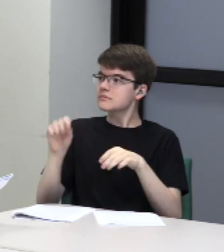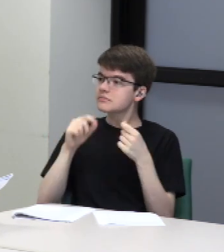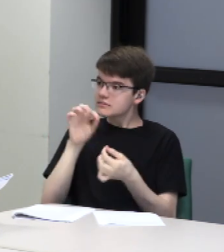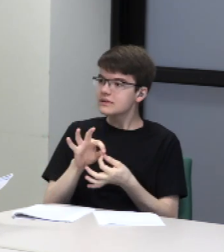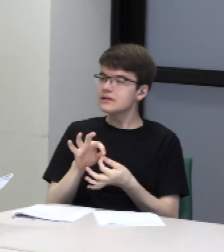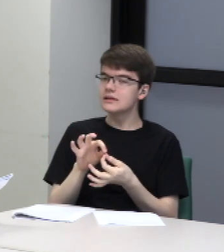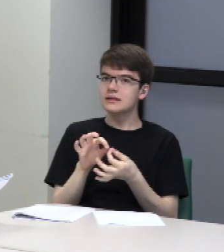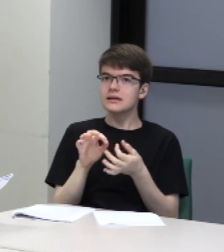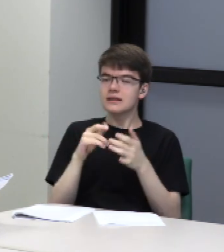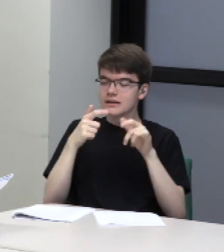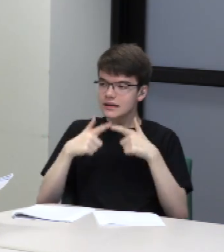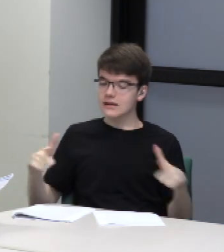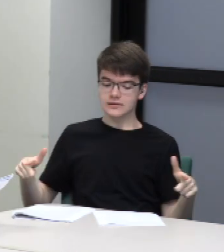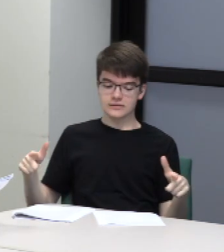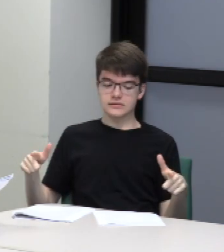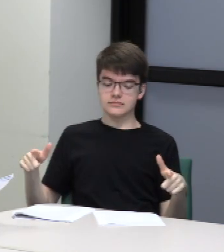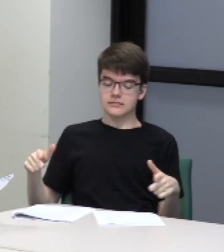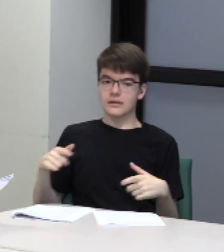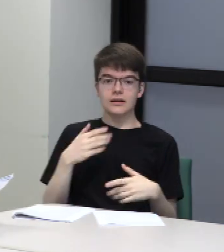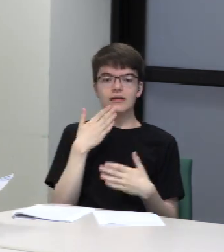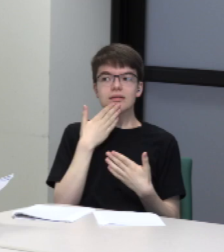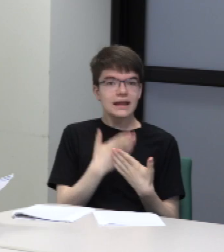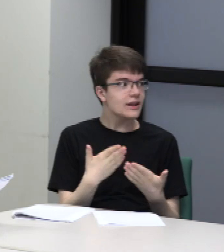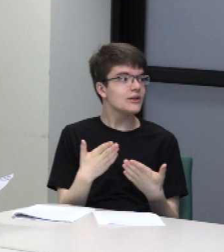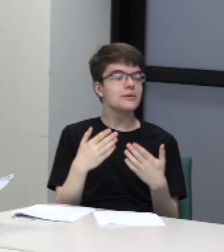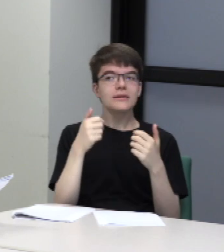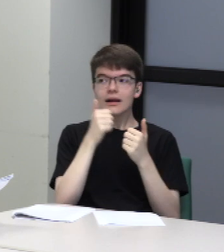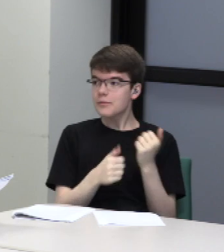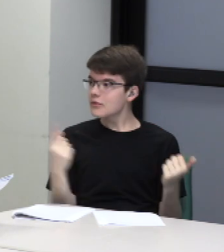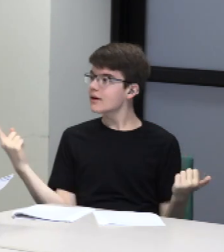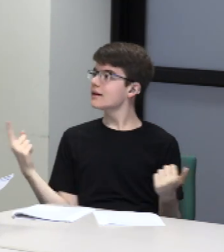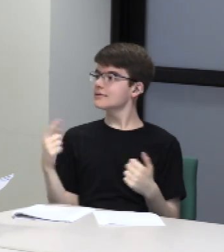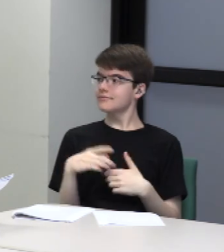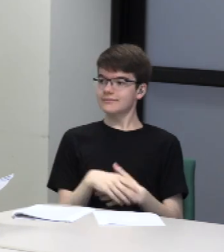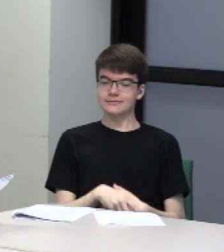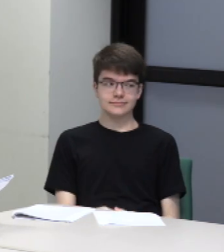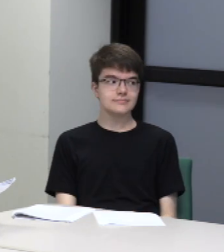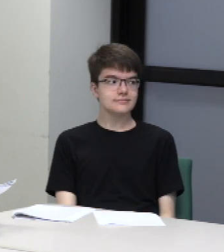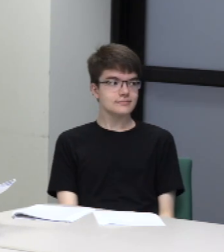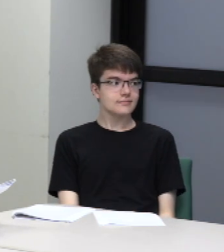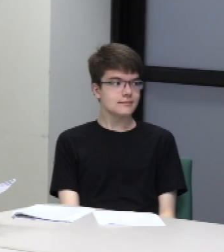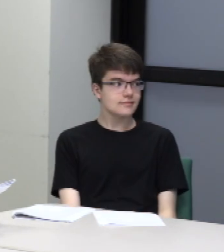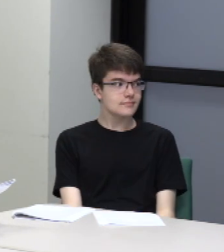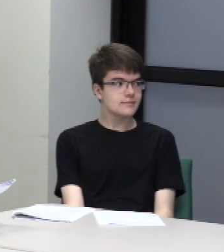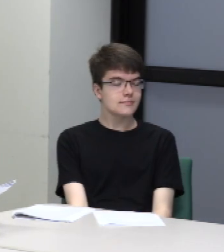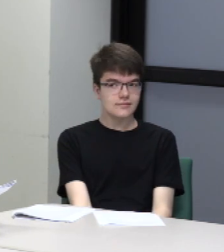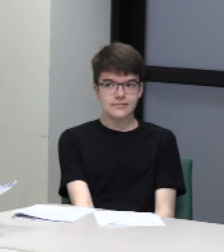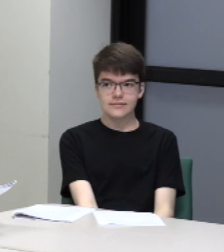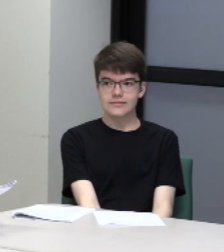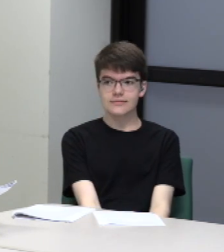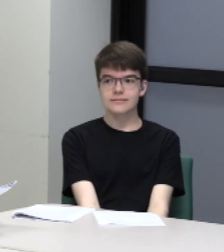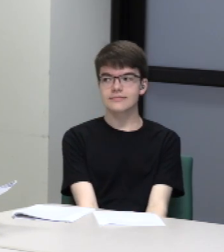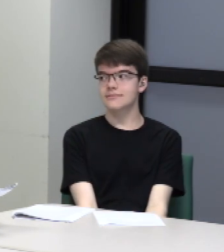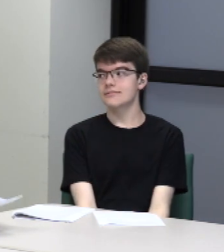And have the language to do that to tell people what I need to be successful. Thank you all for coming.